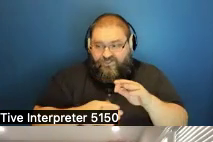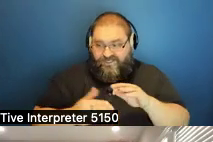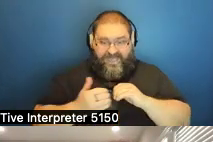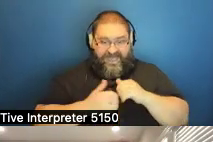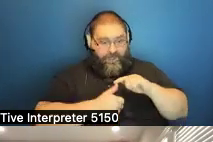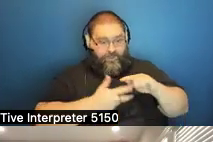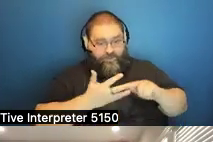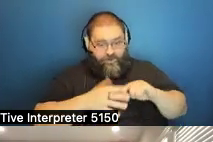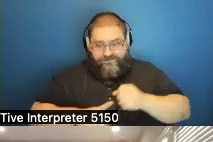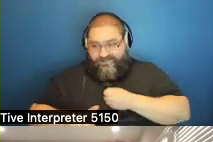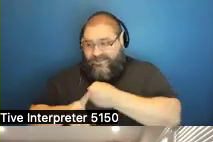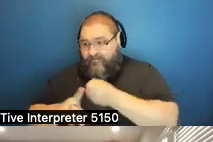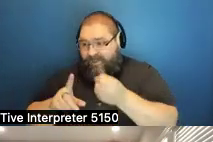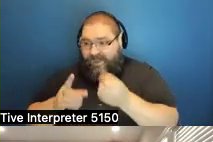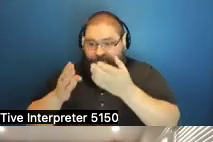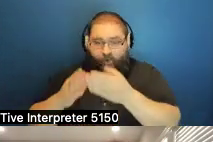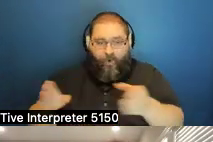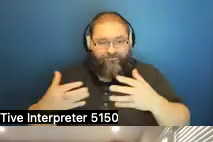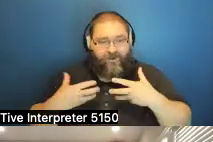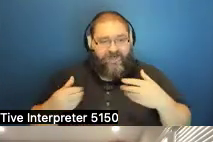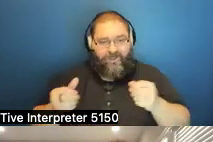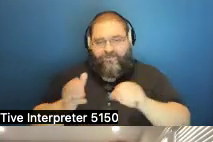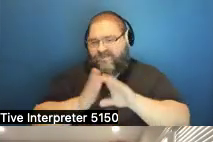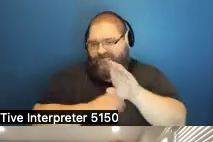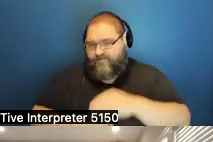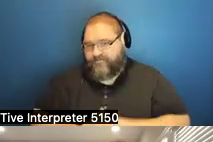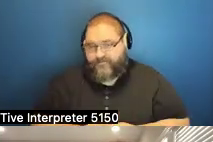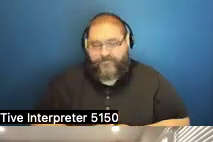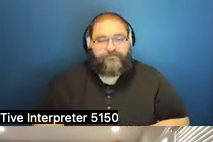health and development. 19:52:52 My goal was to